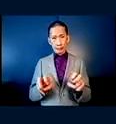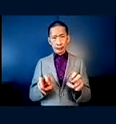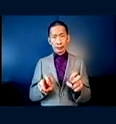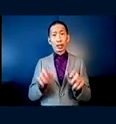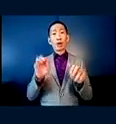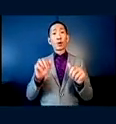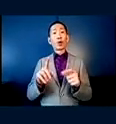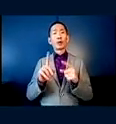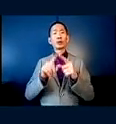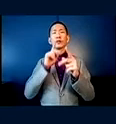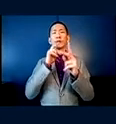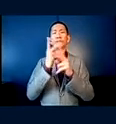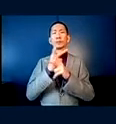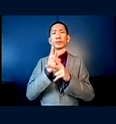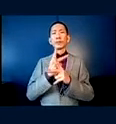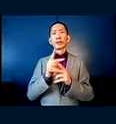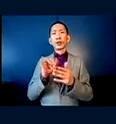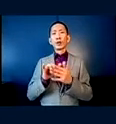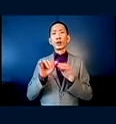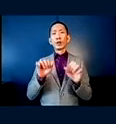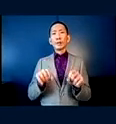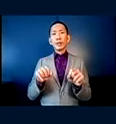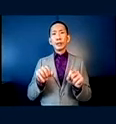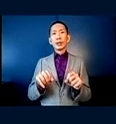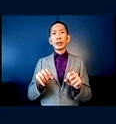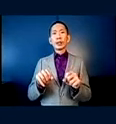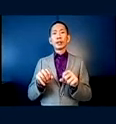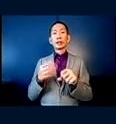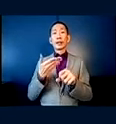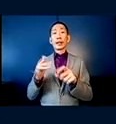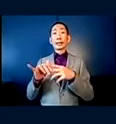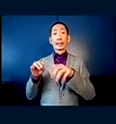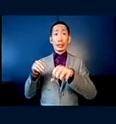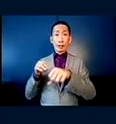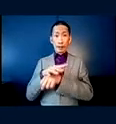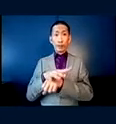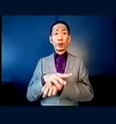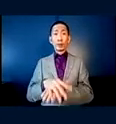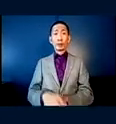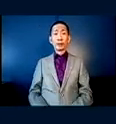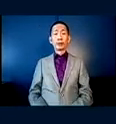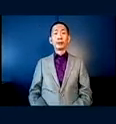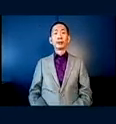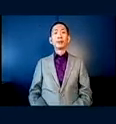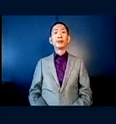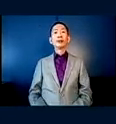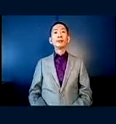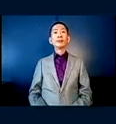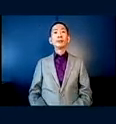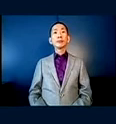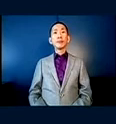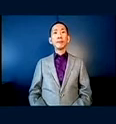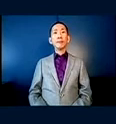TO HAVE A ROBUST ANALYSIS IN ORDER TO TEASE APART THOSE POTENTIAL CONFOUNDERS.